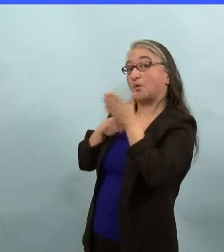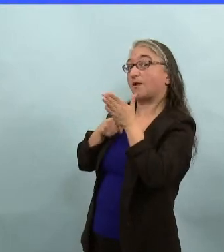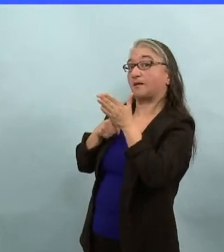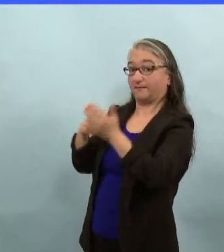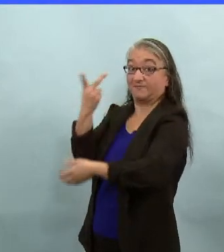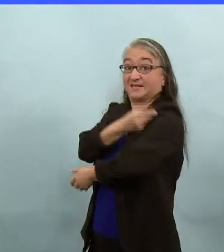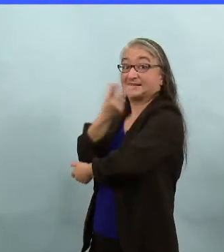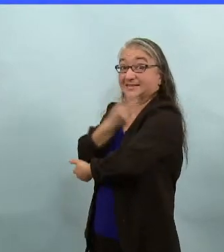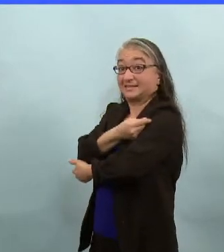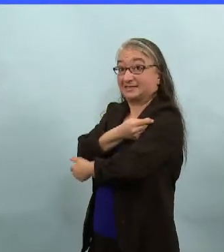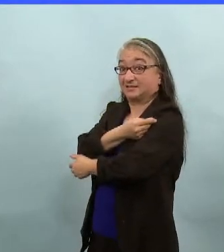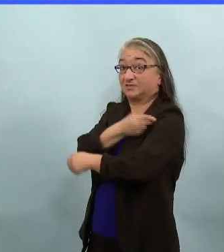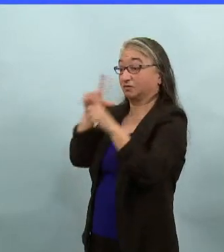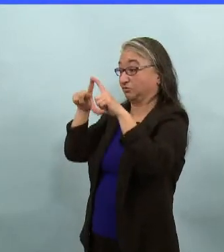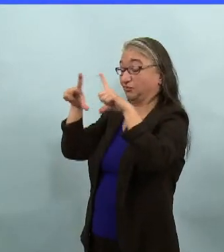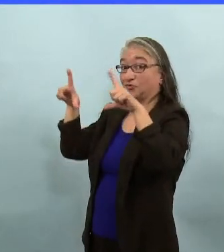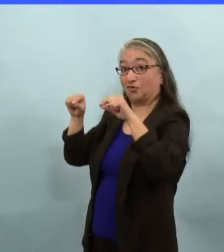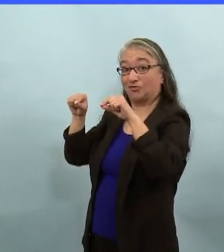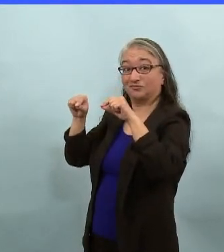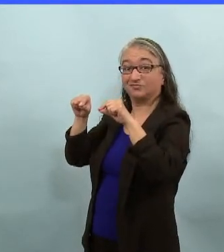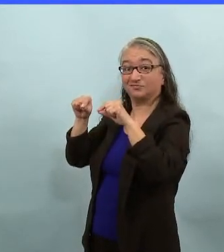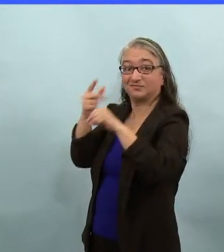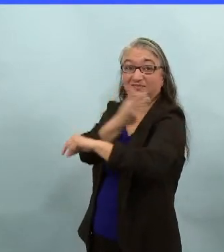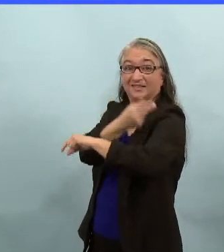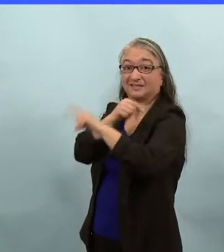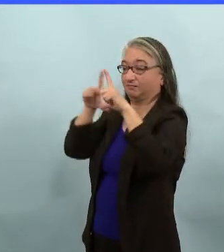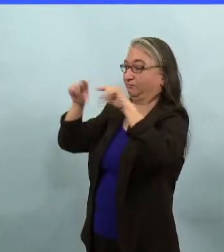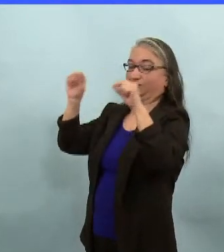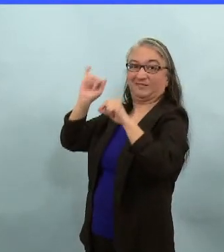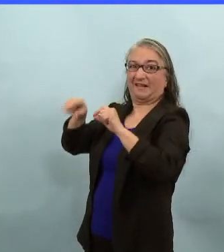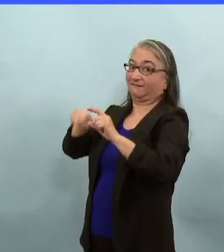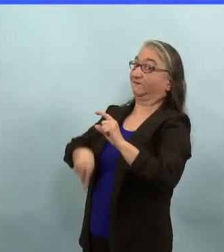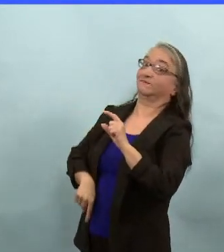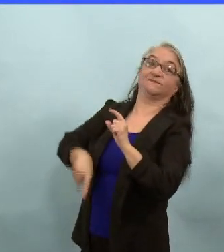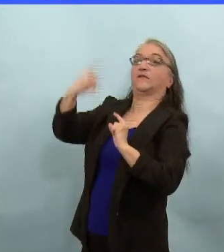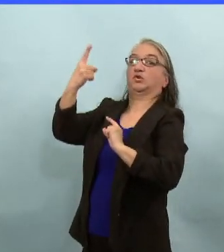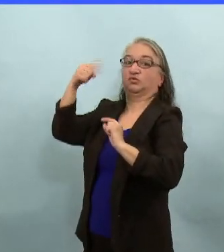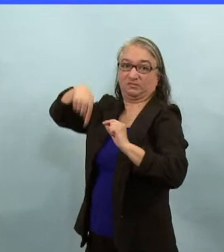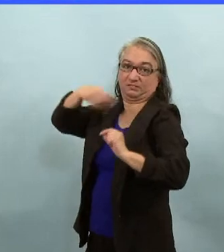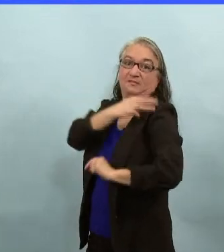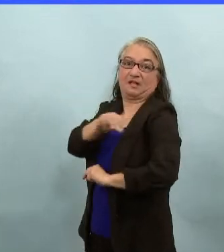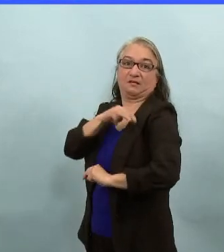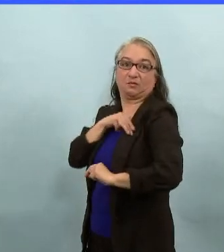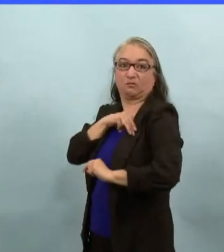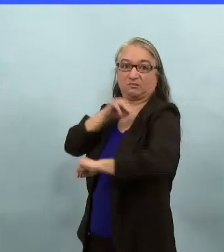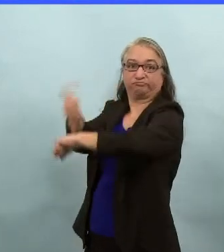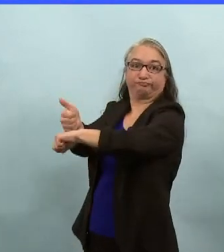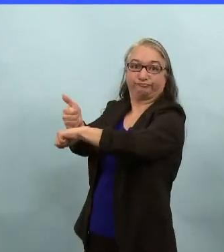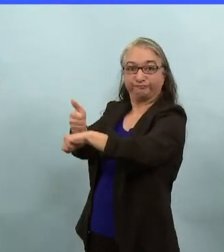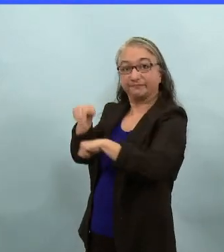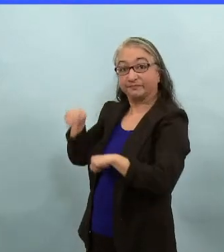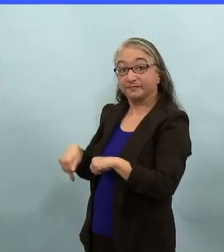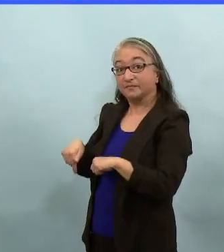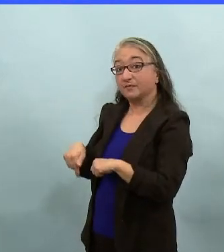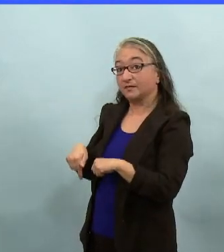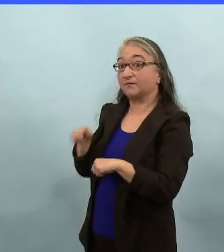that that is it applies across the the province and to all individuals and and are protecting